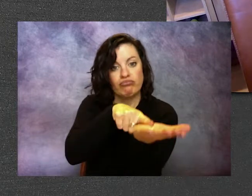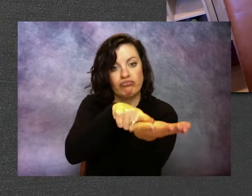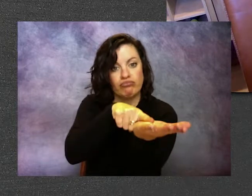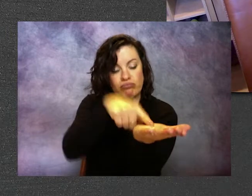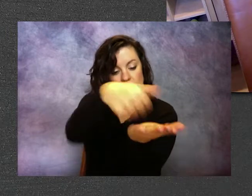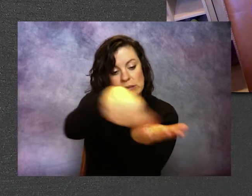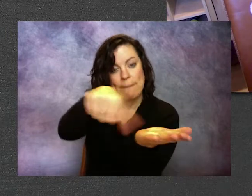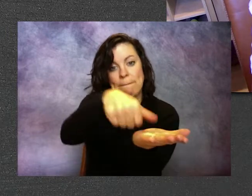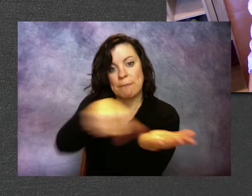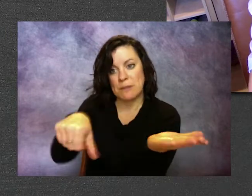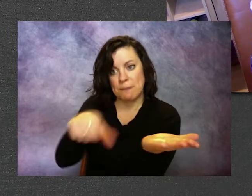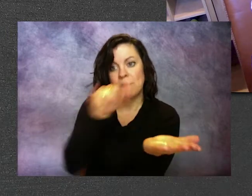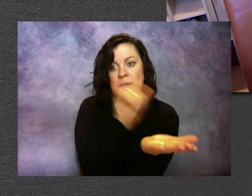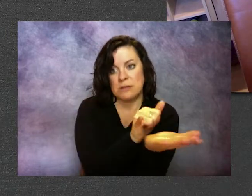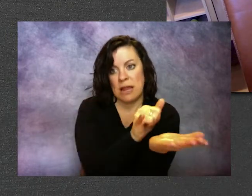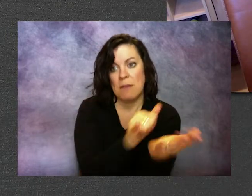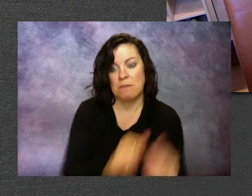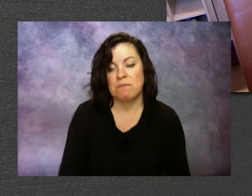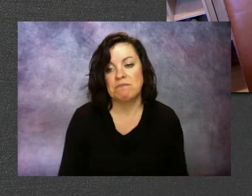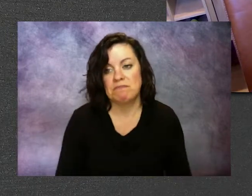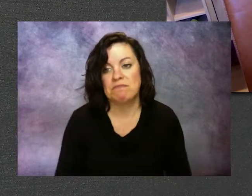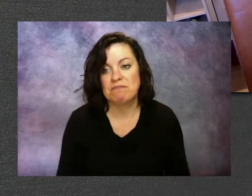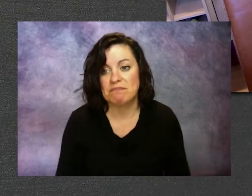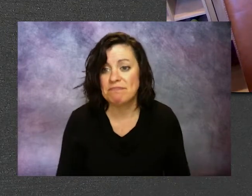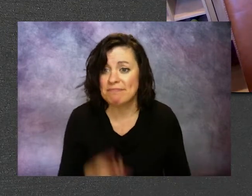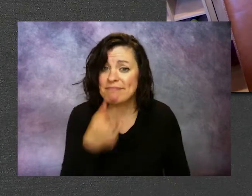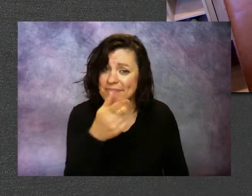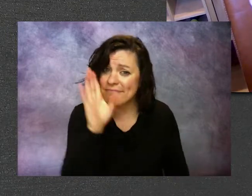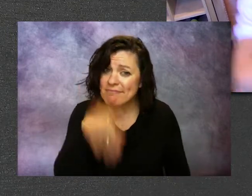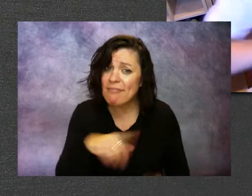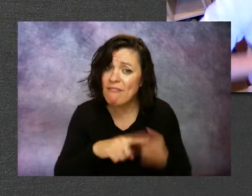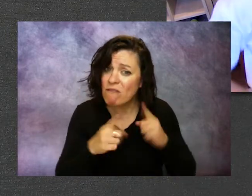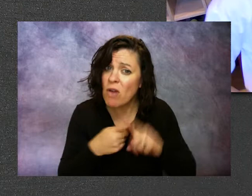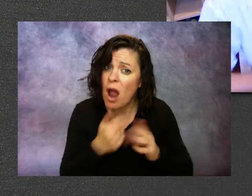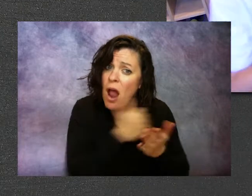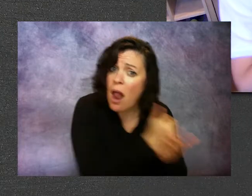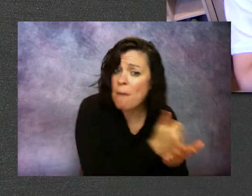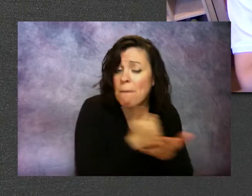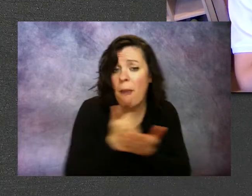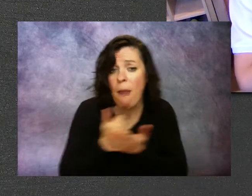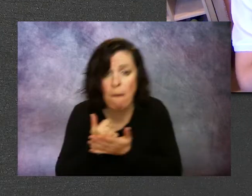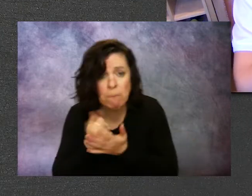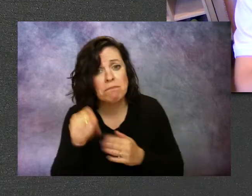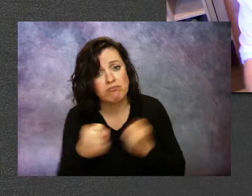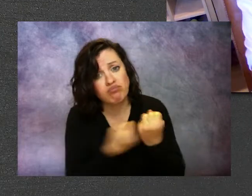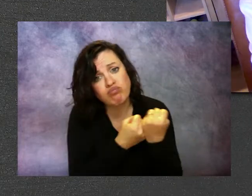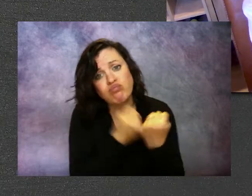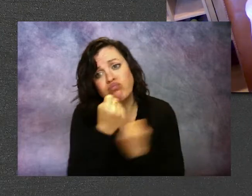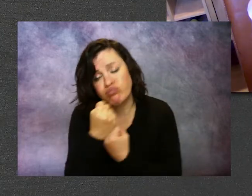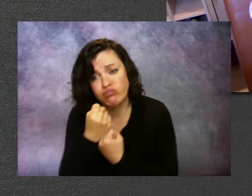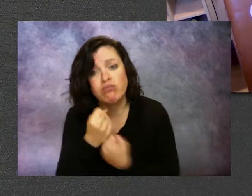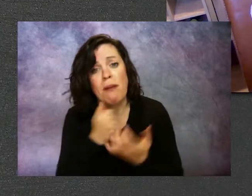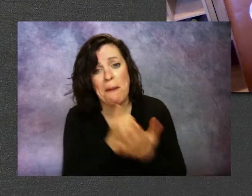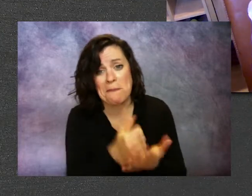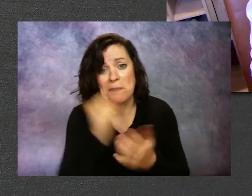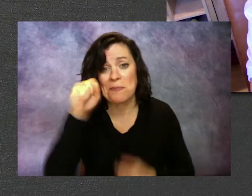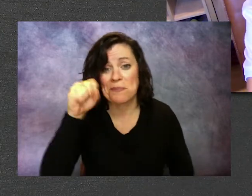It's nice to work together isn't it? Yeah. That's what friends do, they help each other, right? Yeah. Okay, want to add another one and then it'll be easier. Sure.